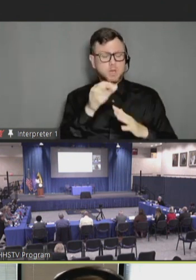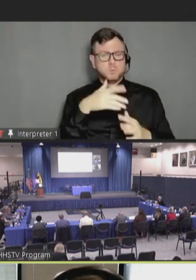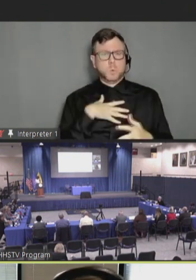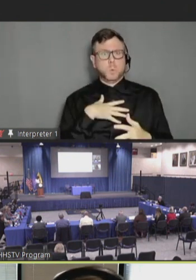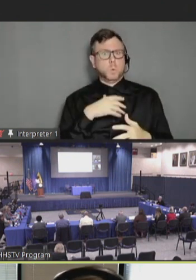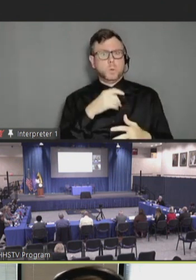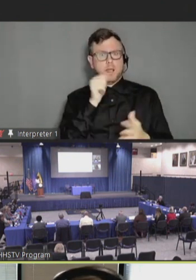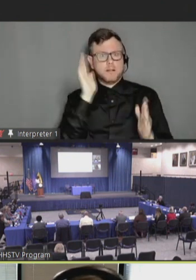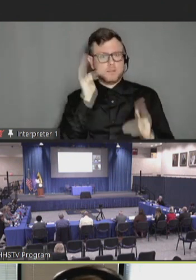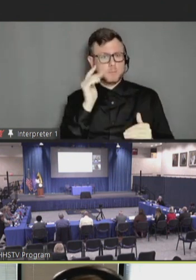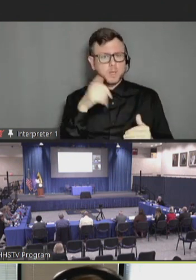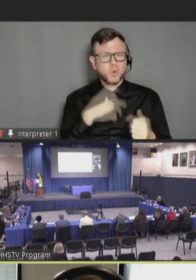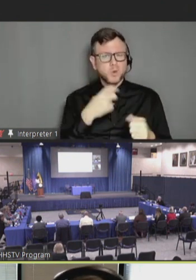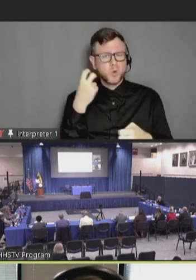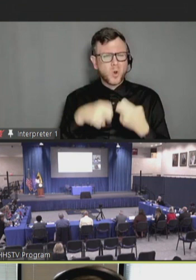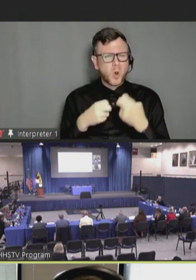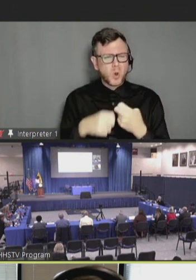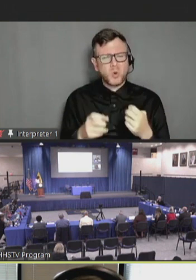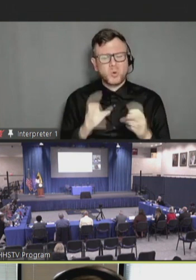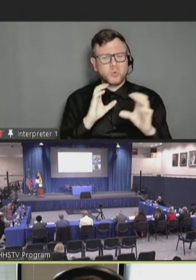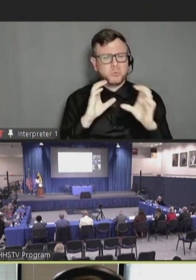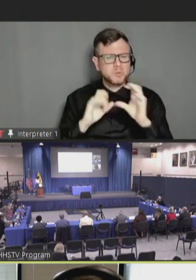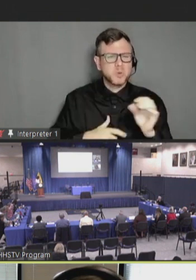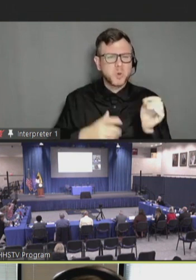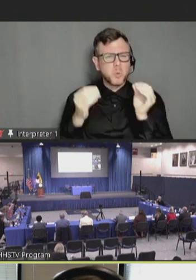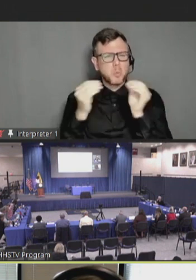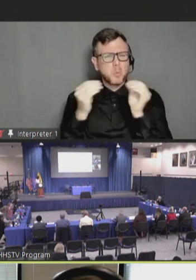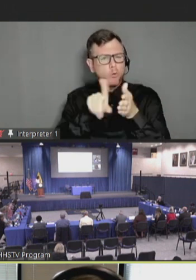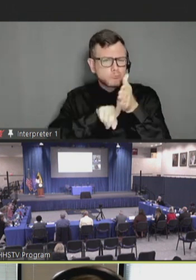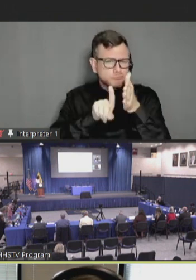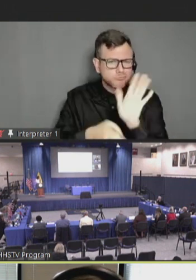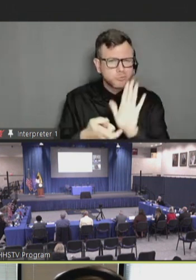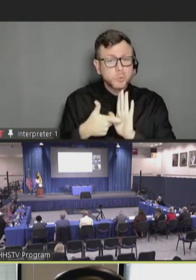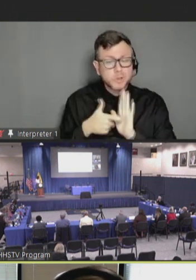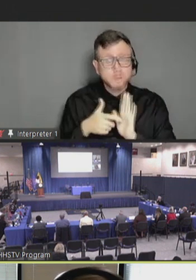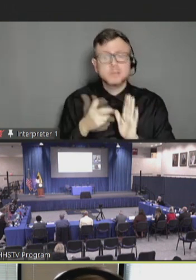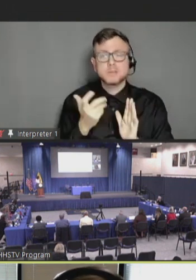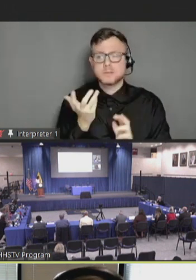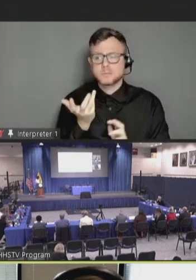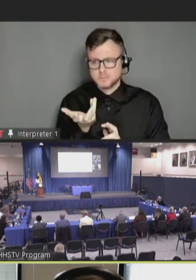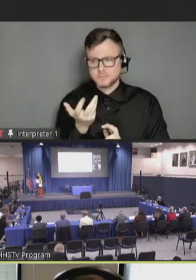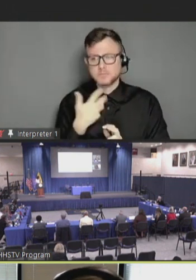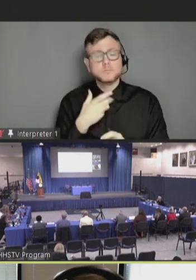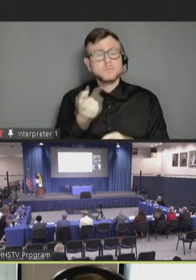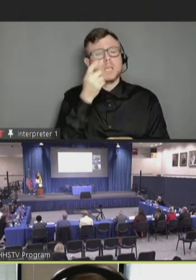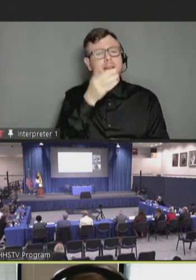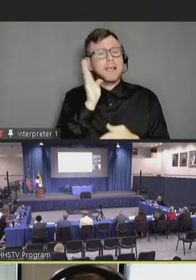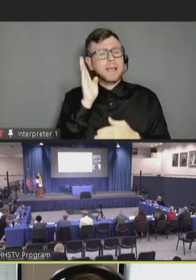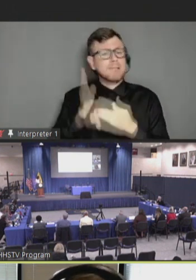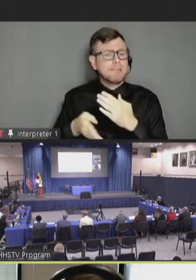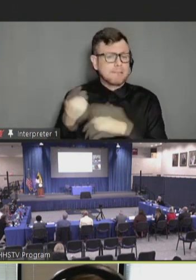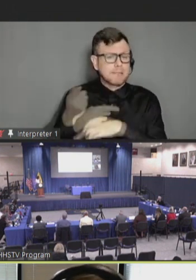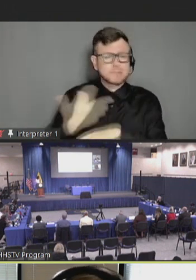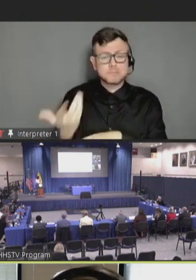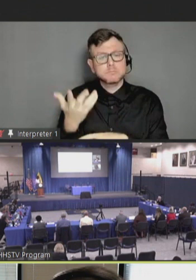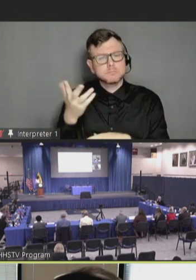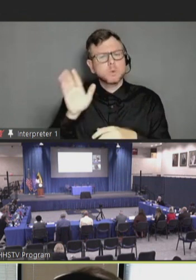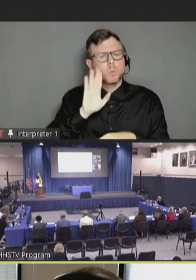Hard to communicate that there's sort of more investigation. You know, I think at the end of the day we'll get additional data that, again, either sort